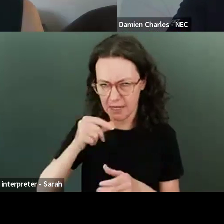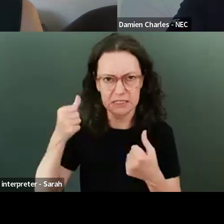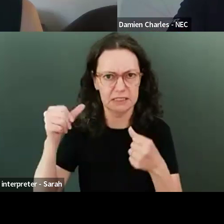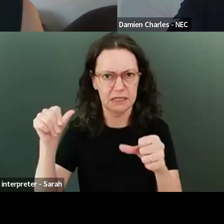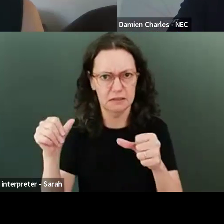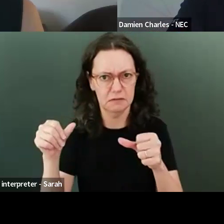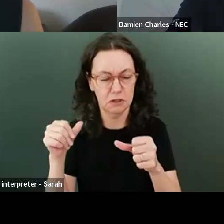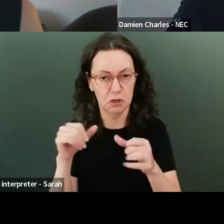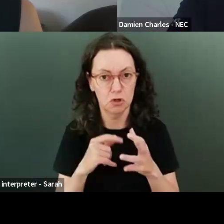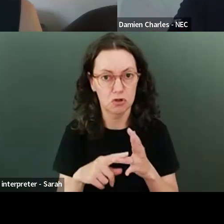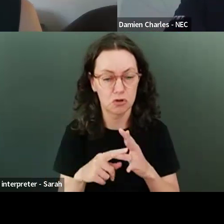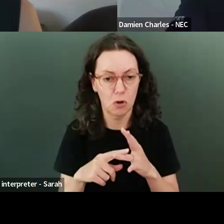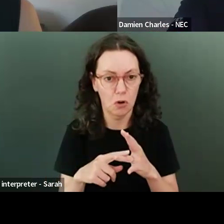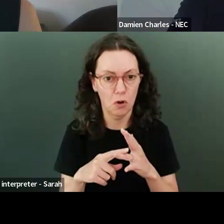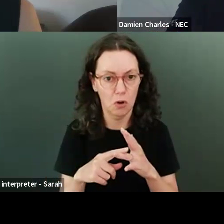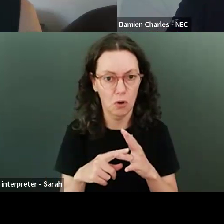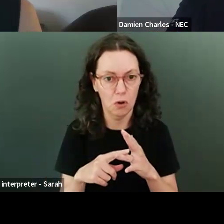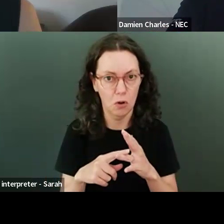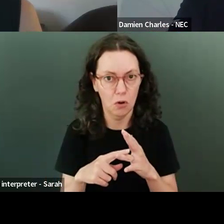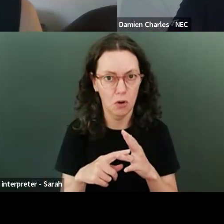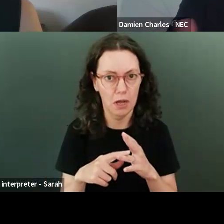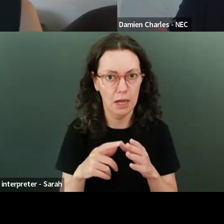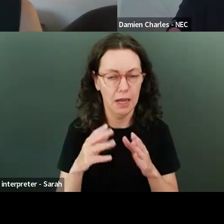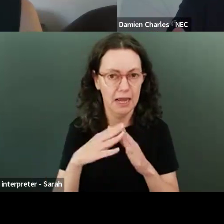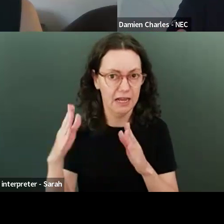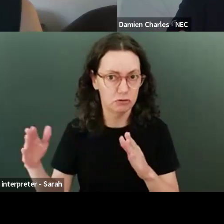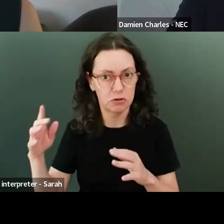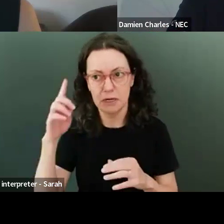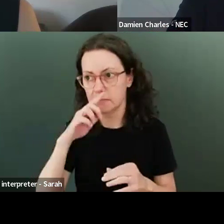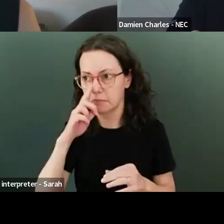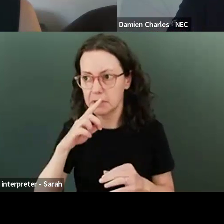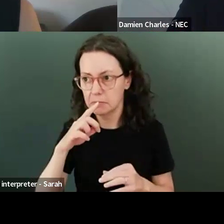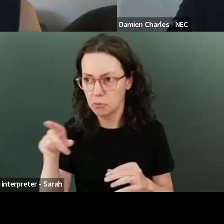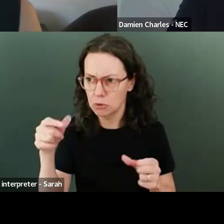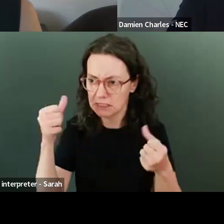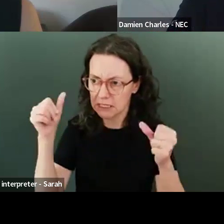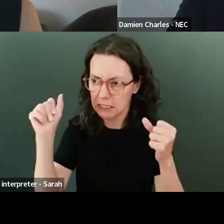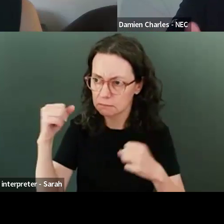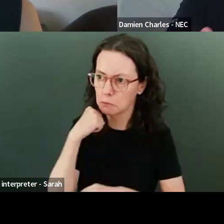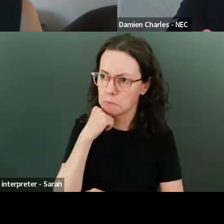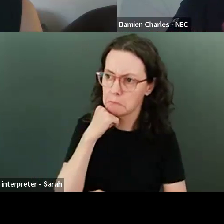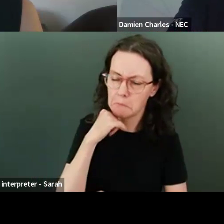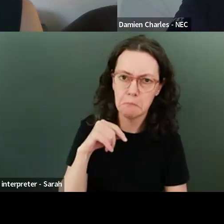think you know from for us for those in Industry that have been successful